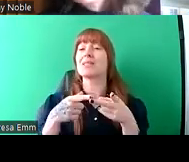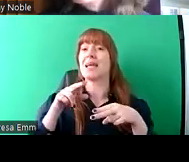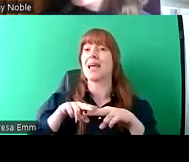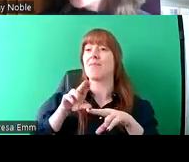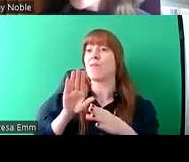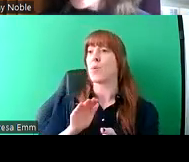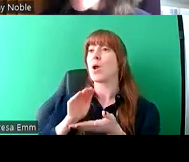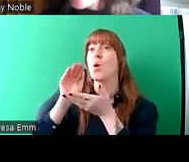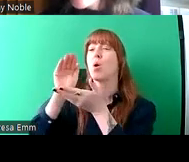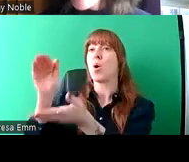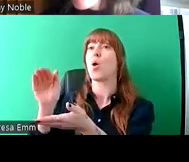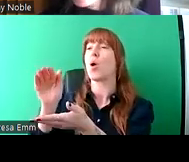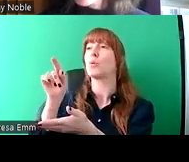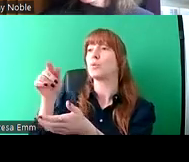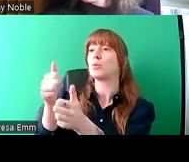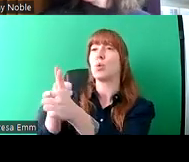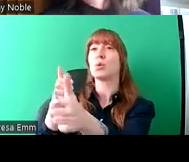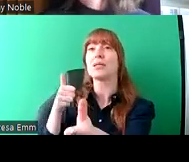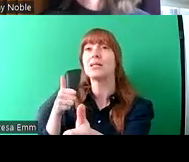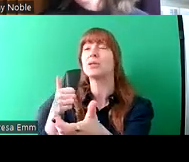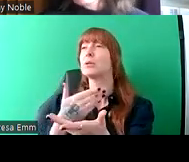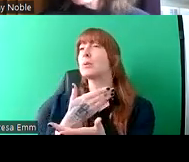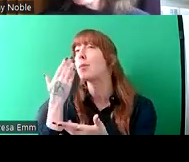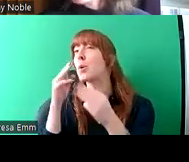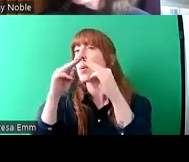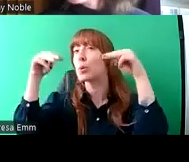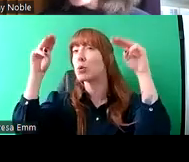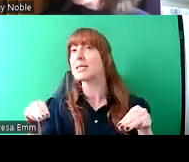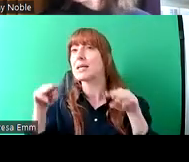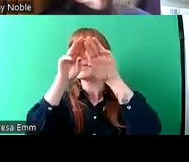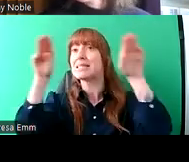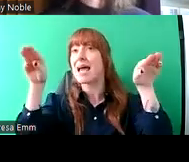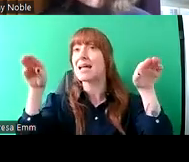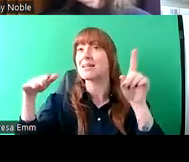organisations that don't necessarily have Museum Standard Environmental conditions, or display